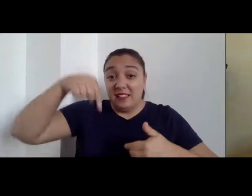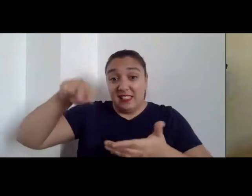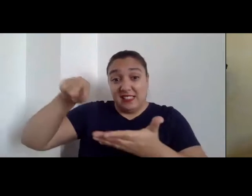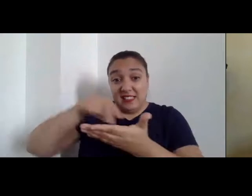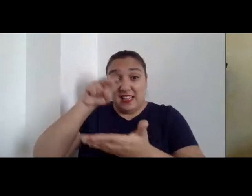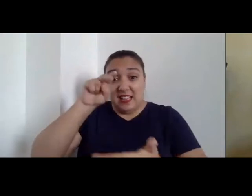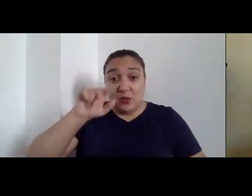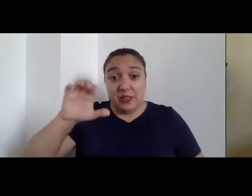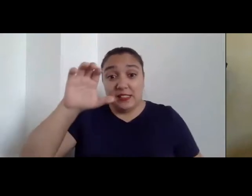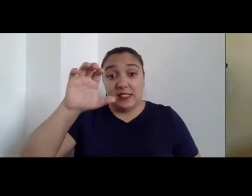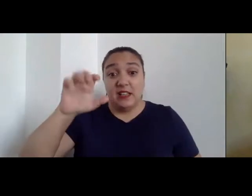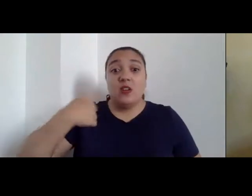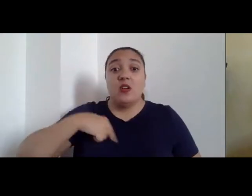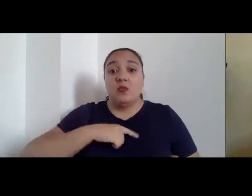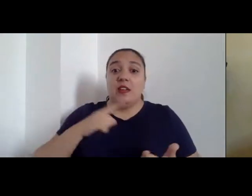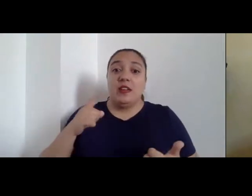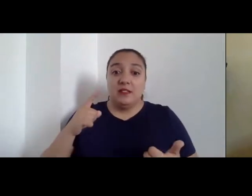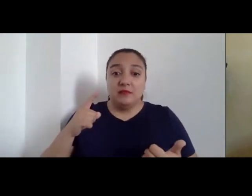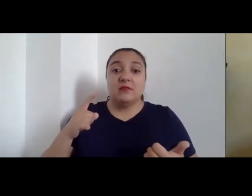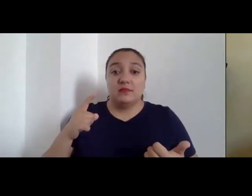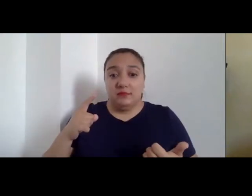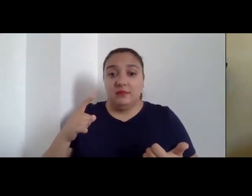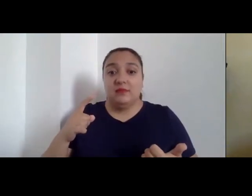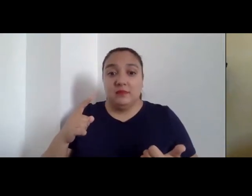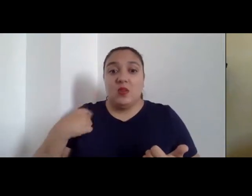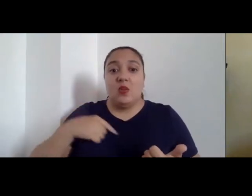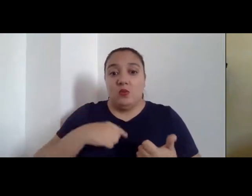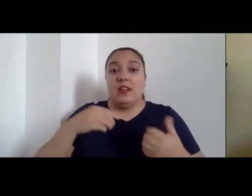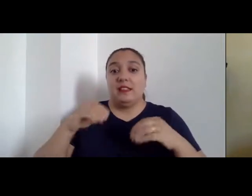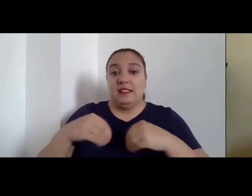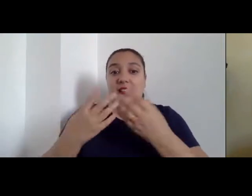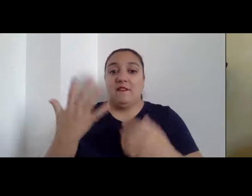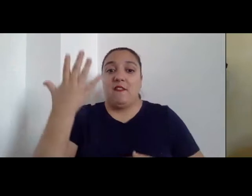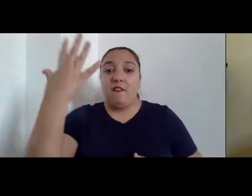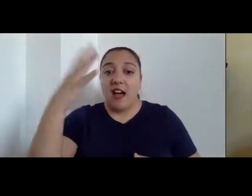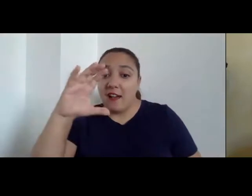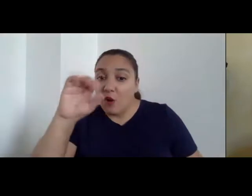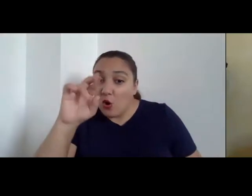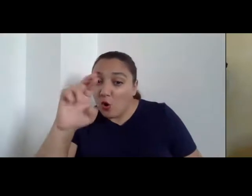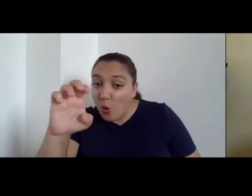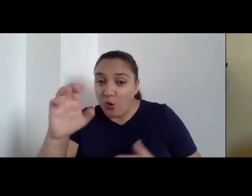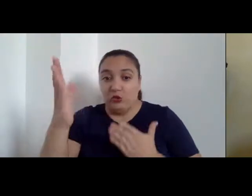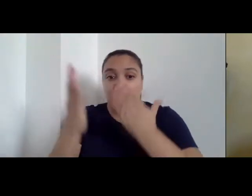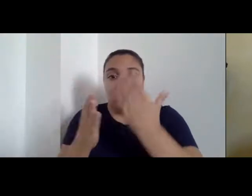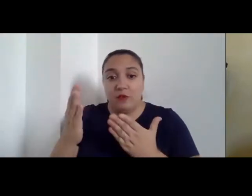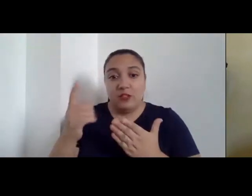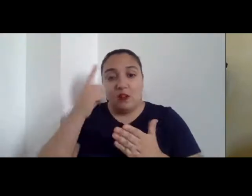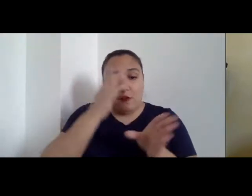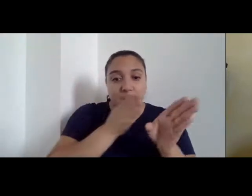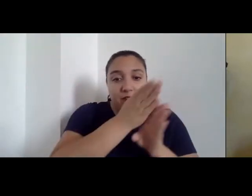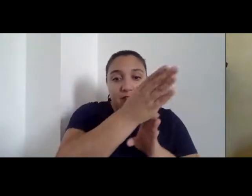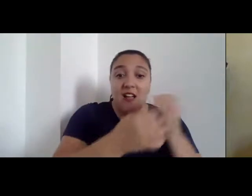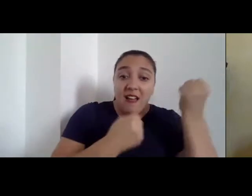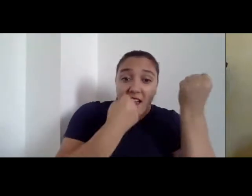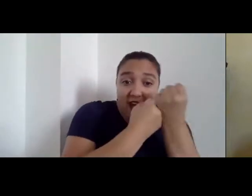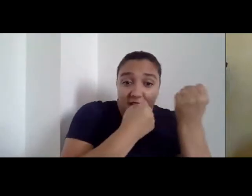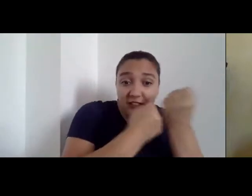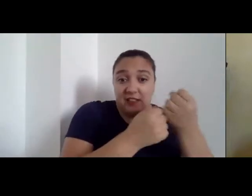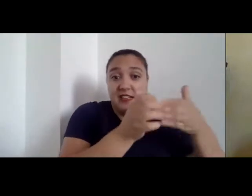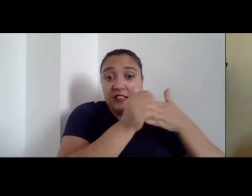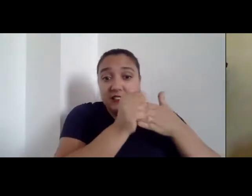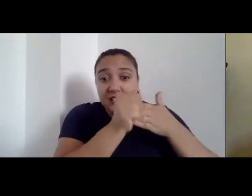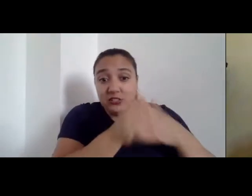for the field: advocacy, action oriented research, leadership, leadership training and reconvening and grant making,